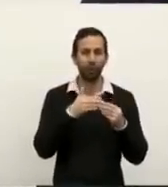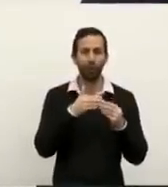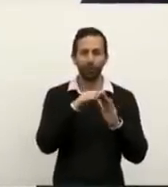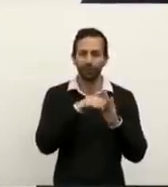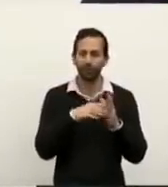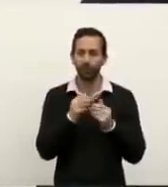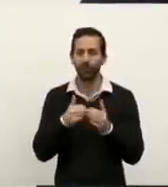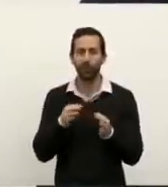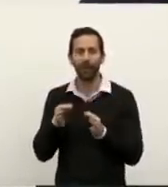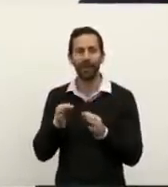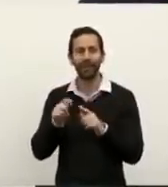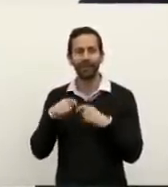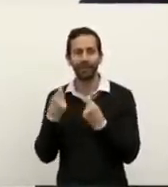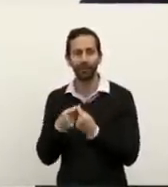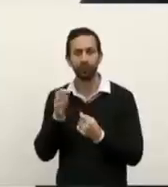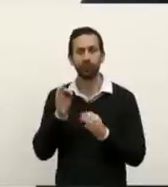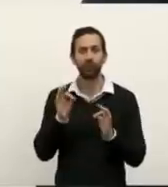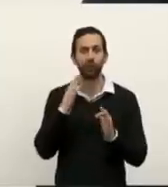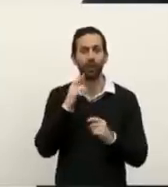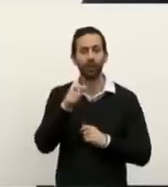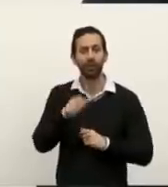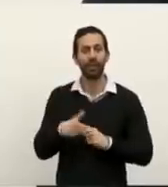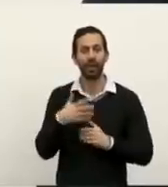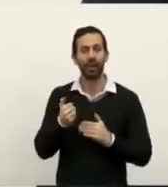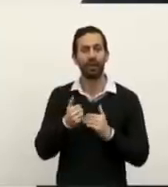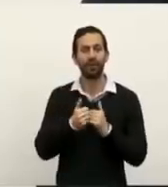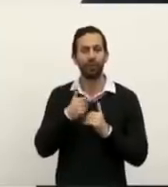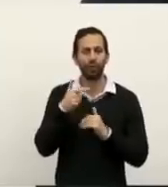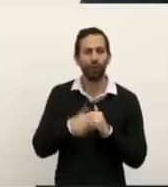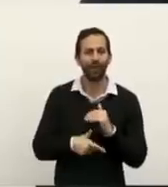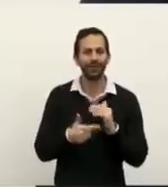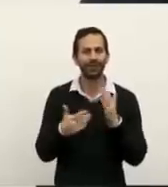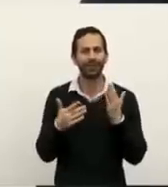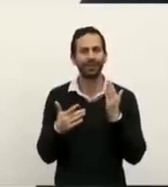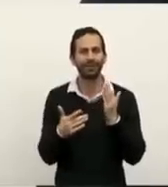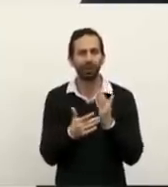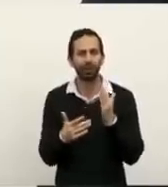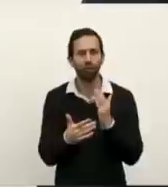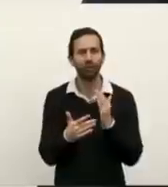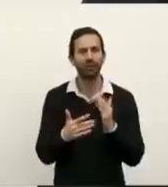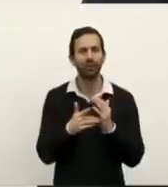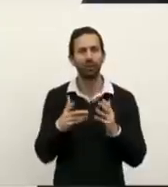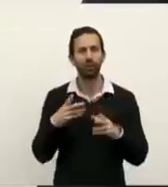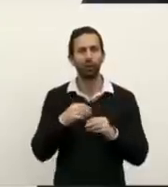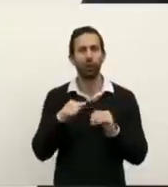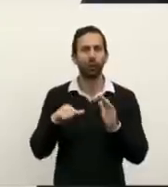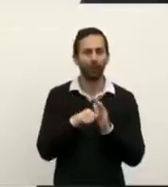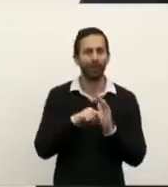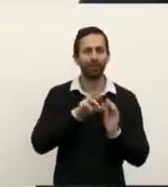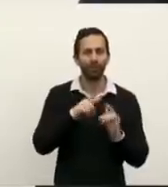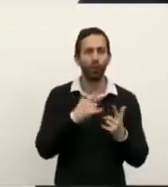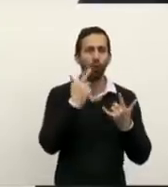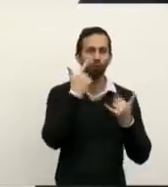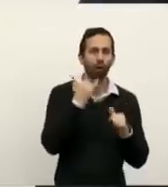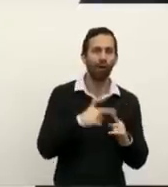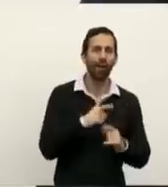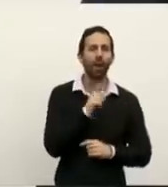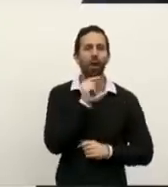particularly with participants who've got complex pieces of technology, that including money for trial and hire of equipment